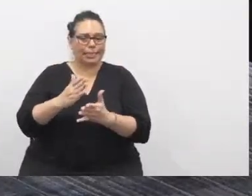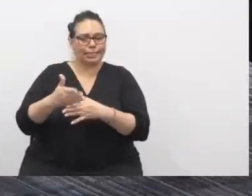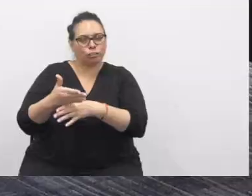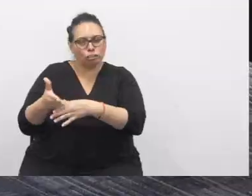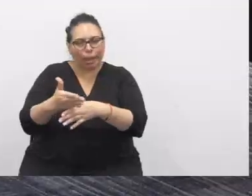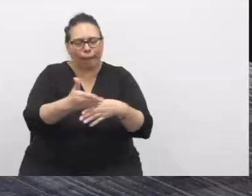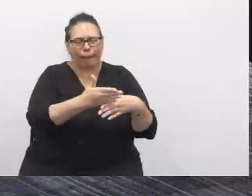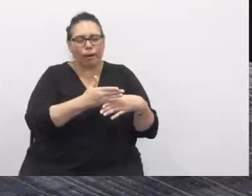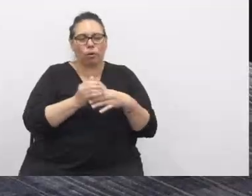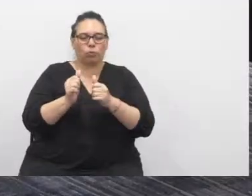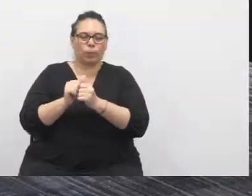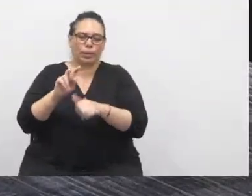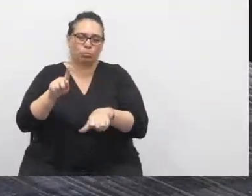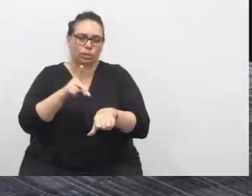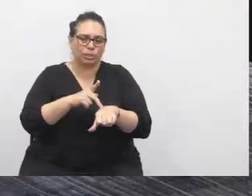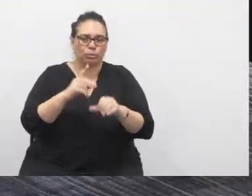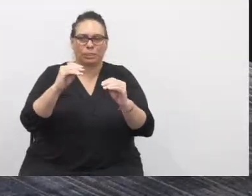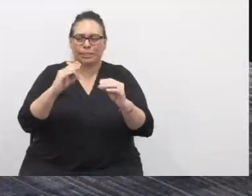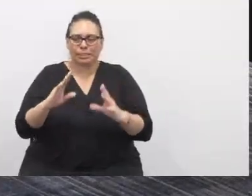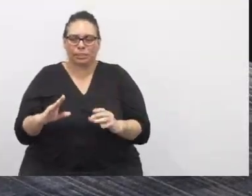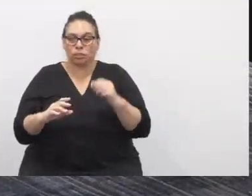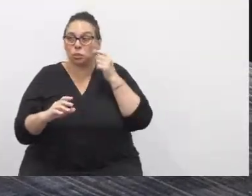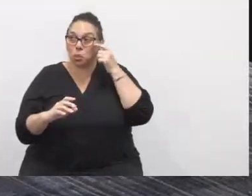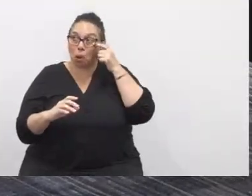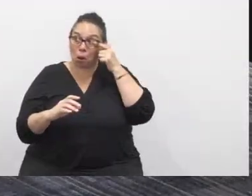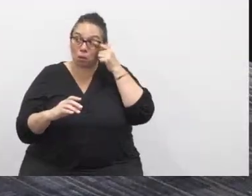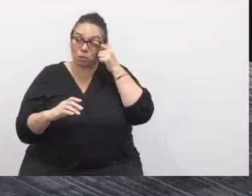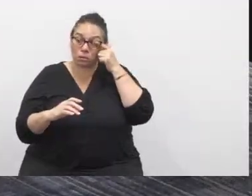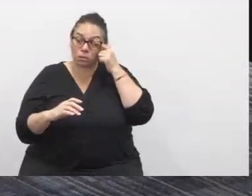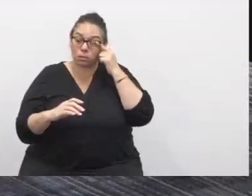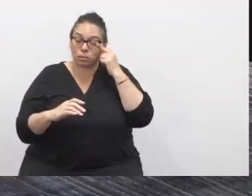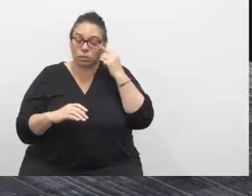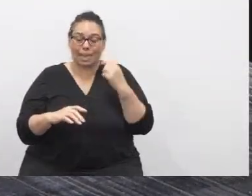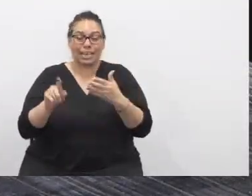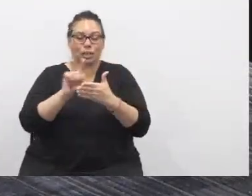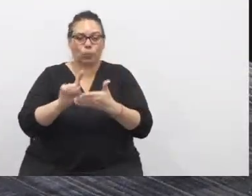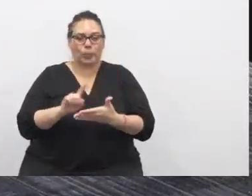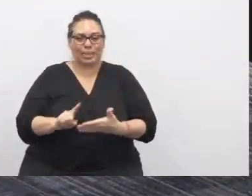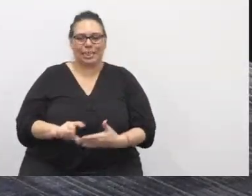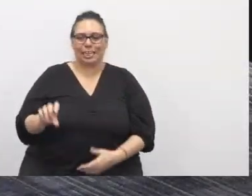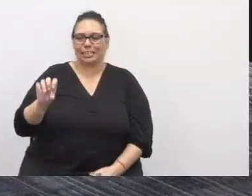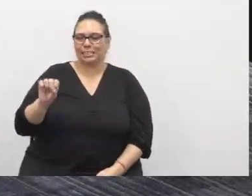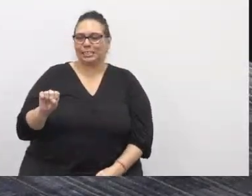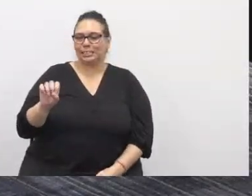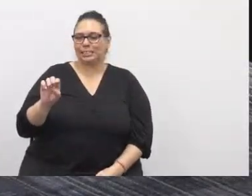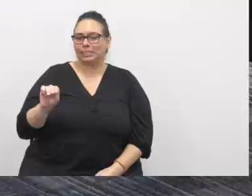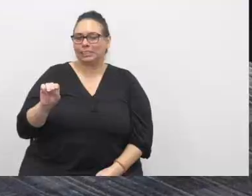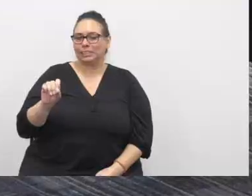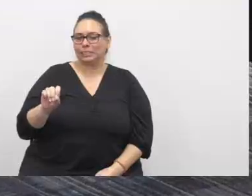with teachers in like their weekly Smore or their communication with their teachers,